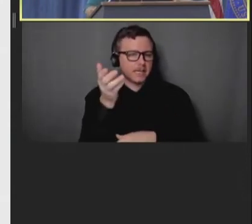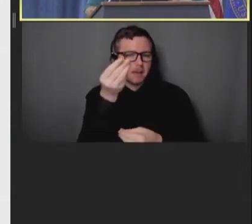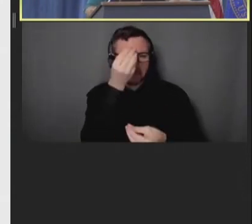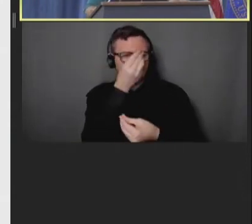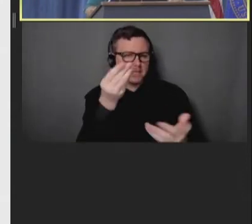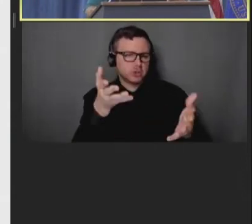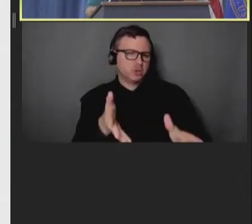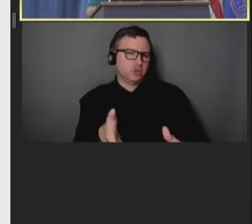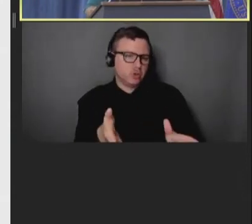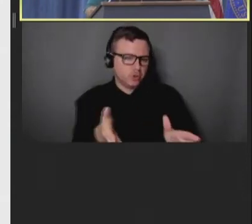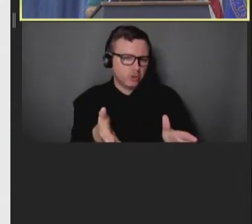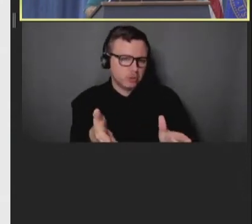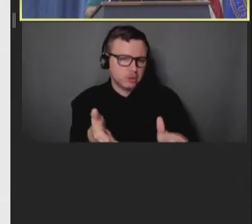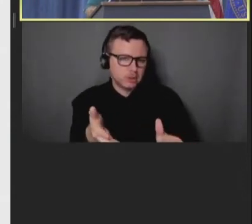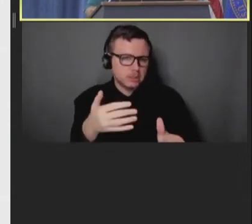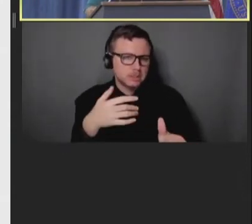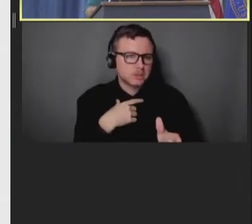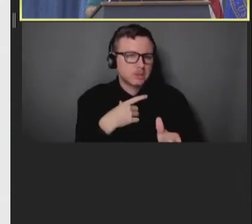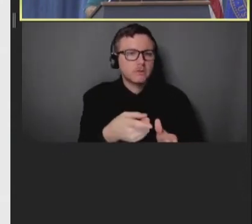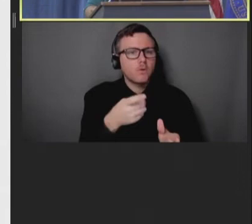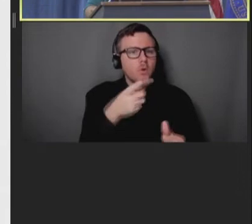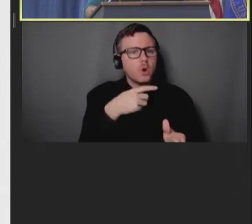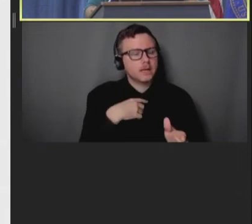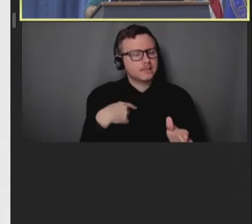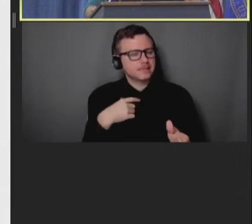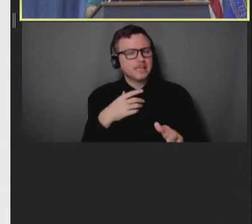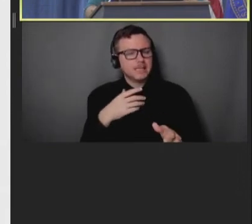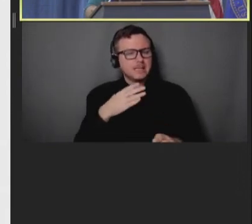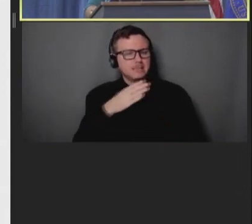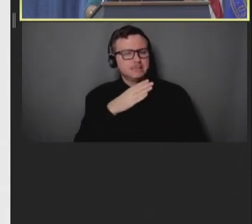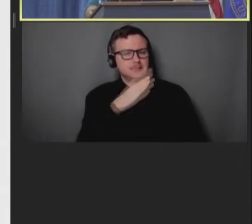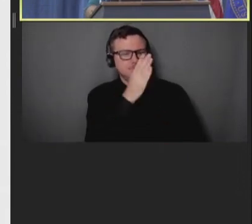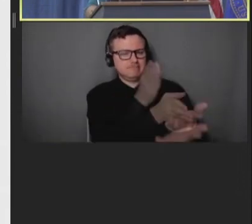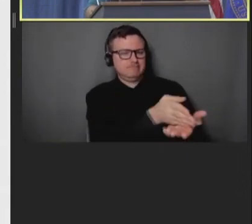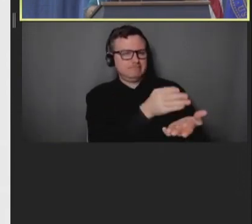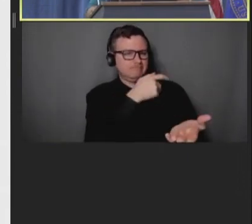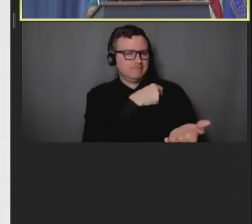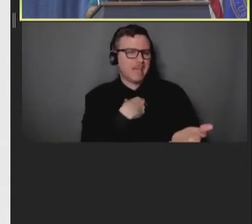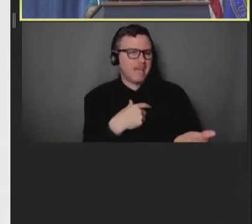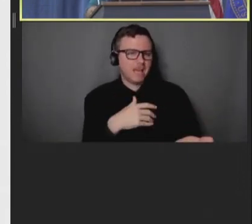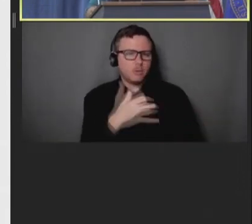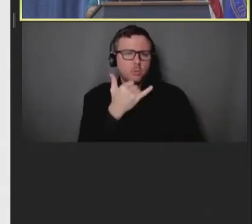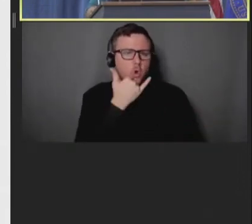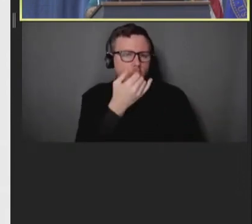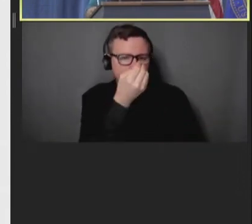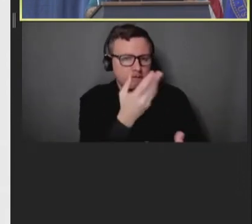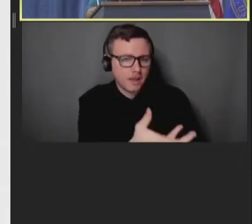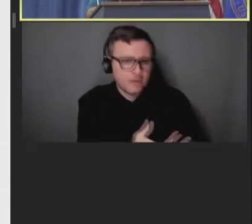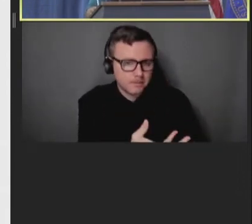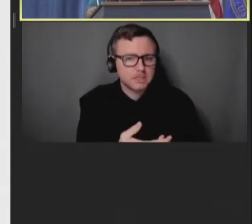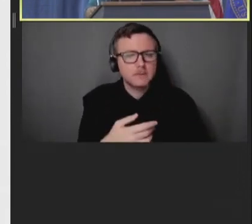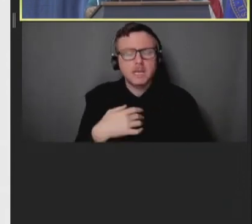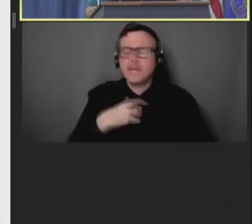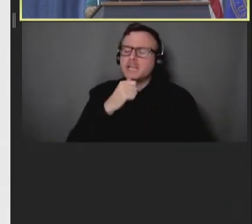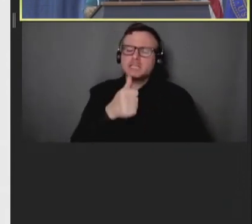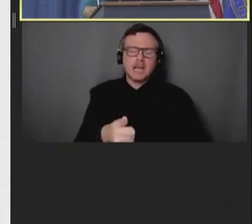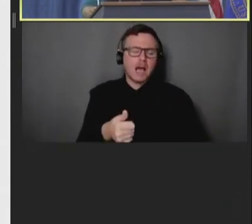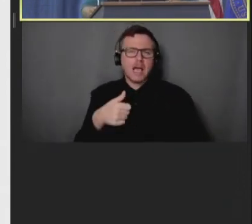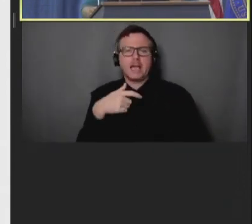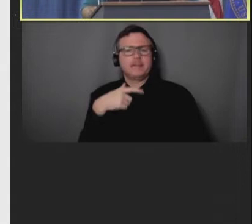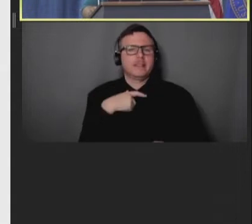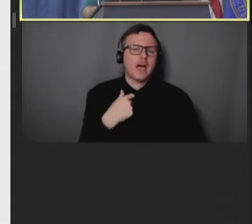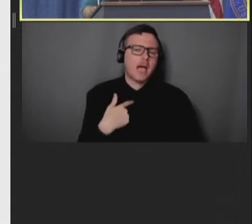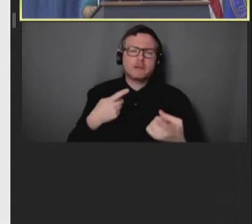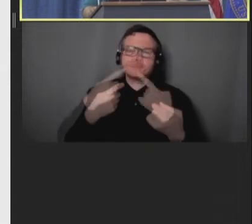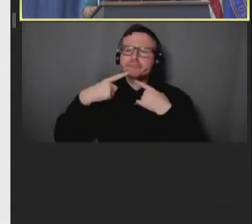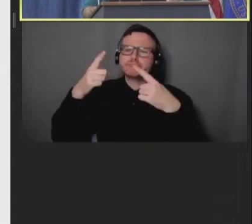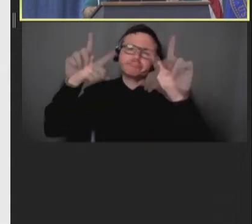that nature. And trusted messenger in the form of, not big celebrities, but local hometown heroes,